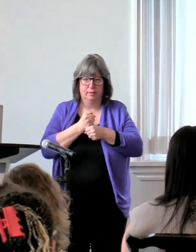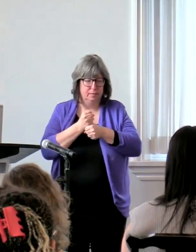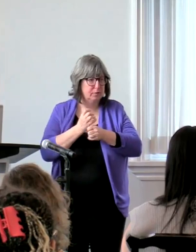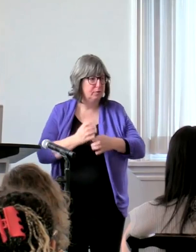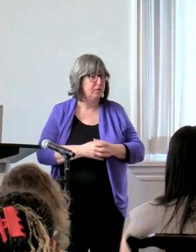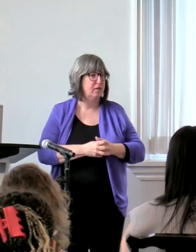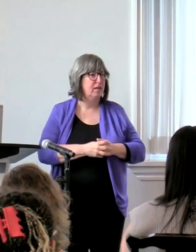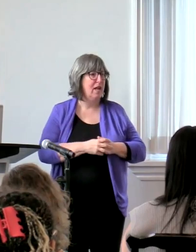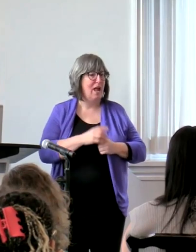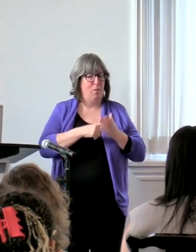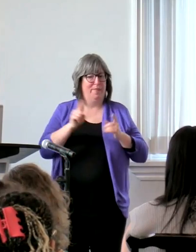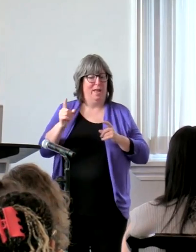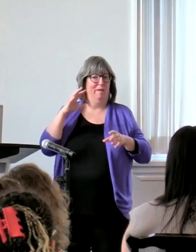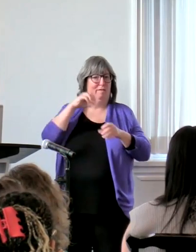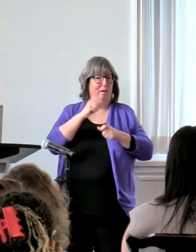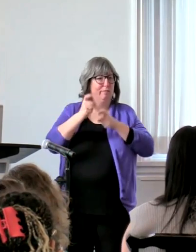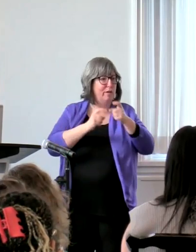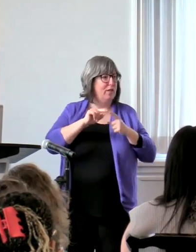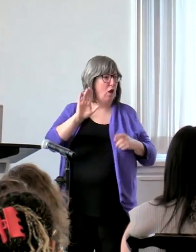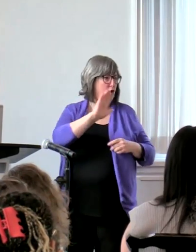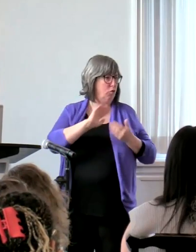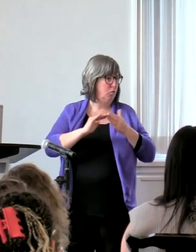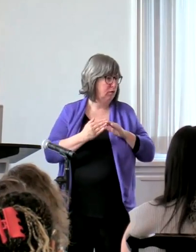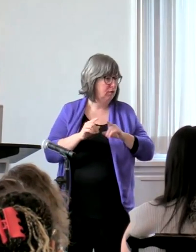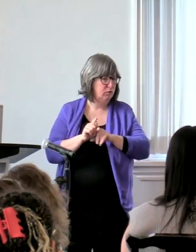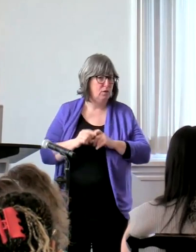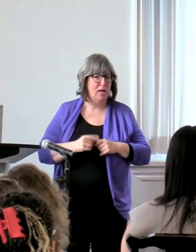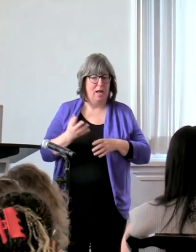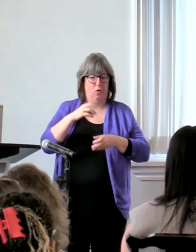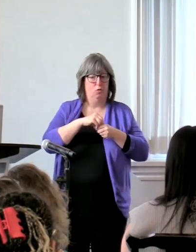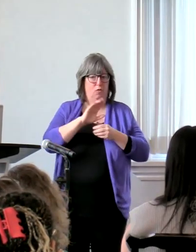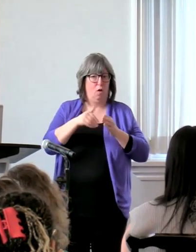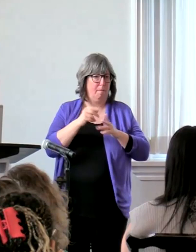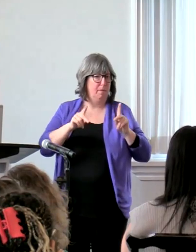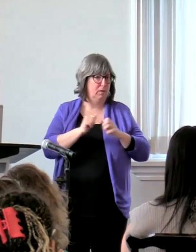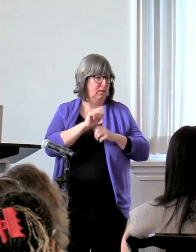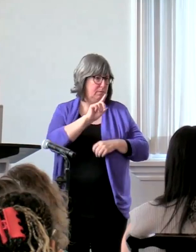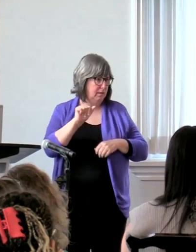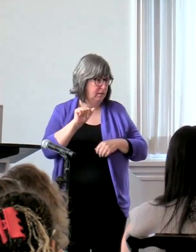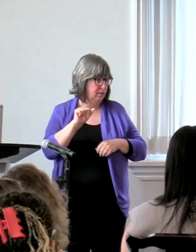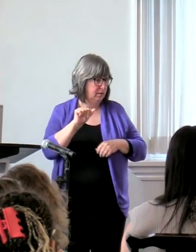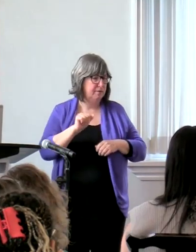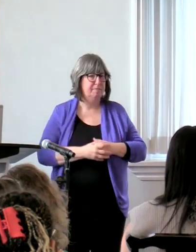and their contributions to their community and for the inclusion for persons with disabilities.